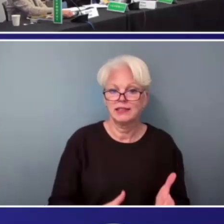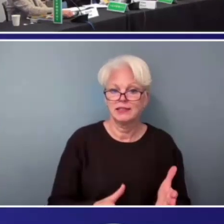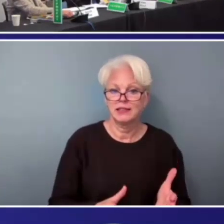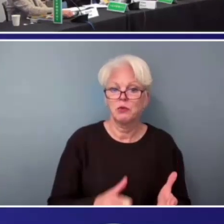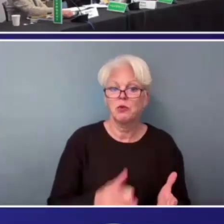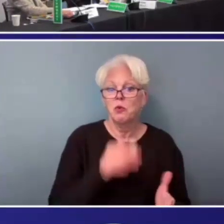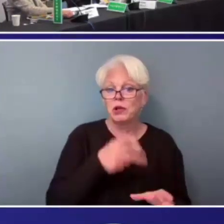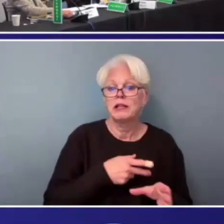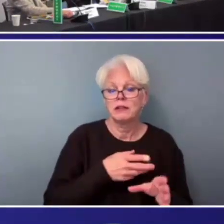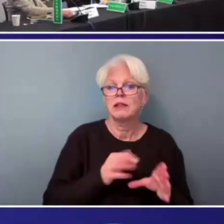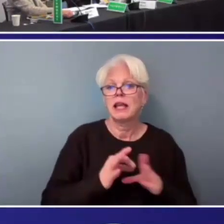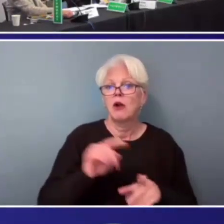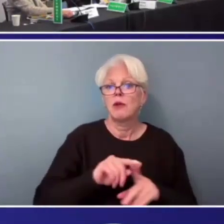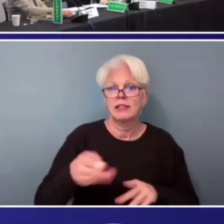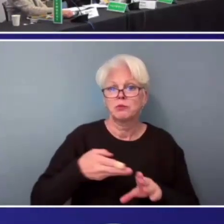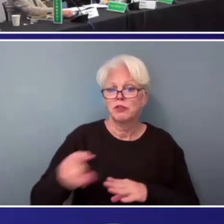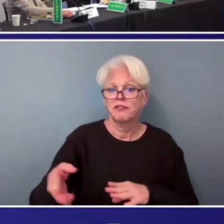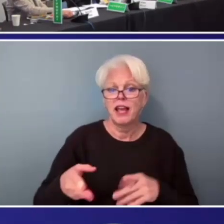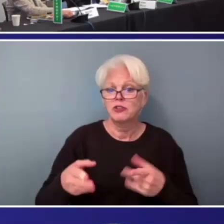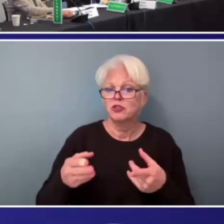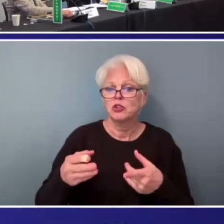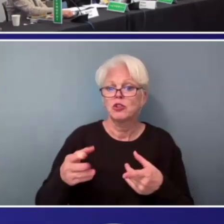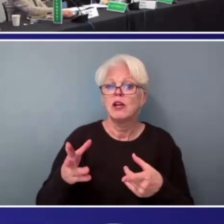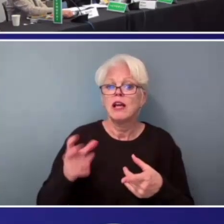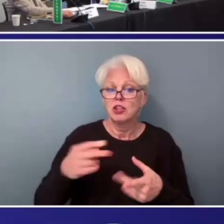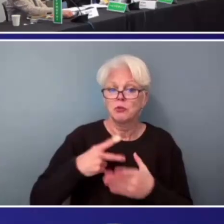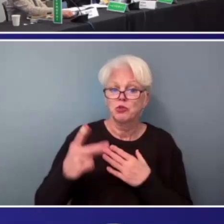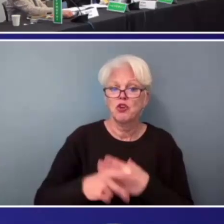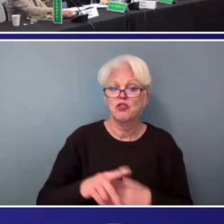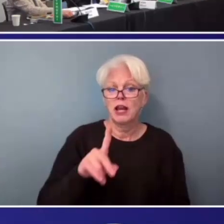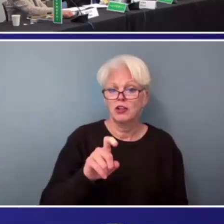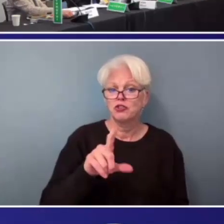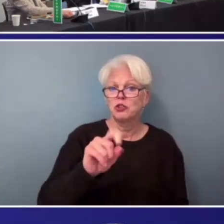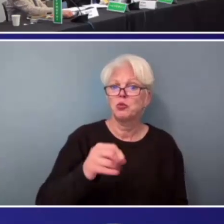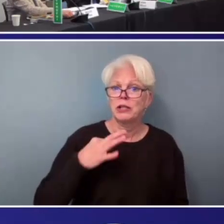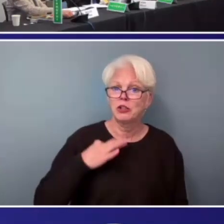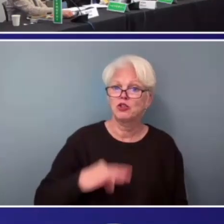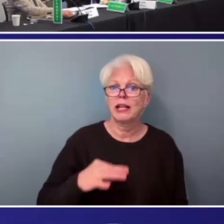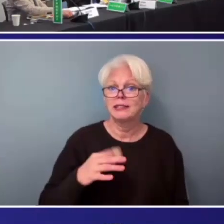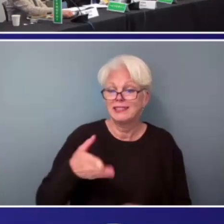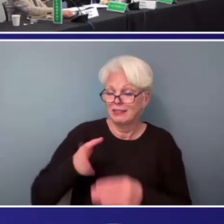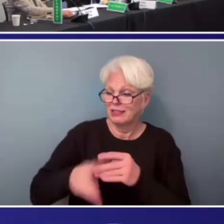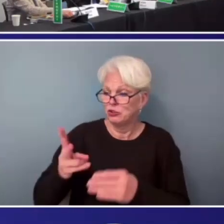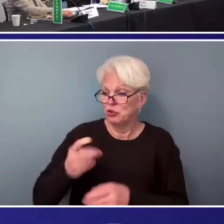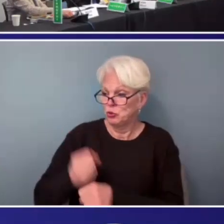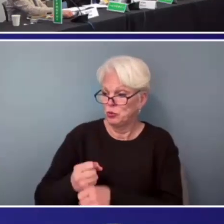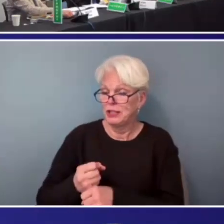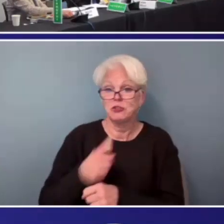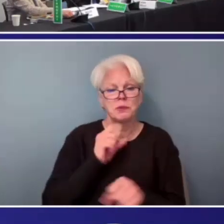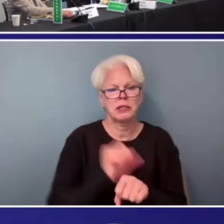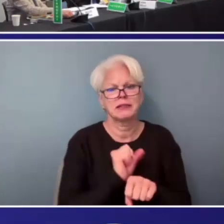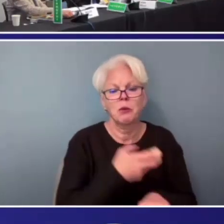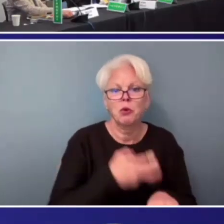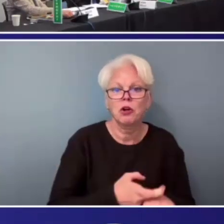credits. They get it done in two years because they work really, really hard, it seems. And they -- I don't think they sleep based